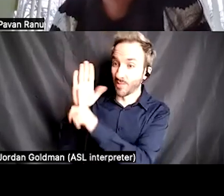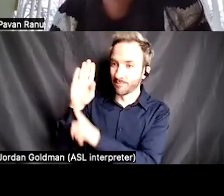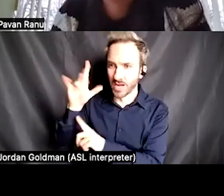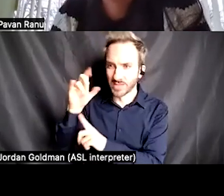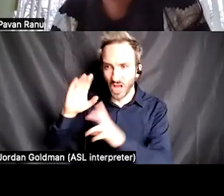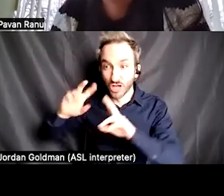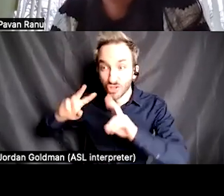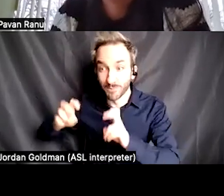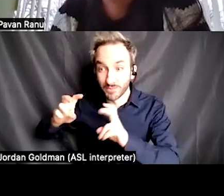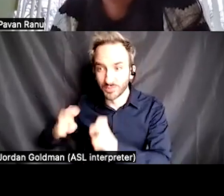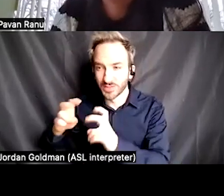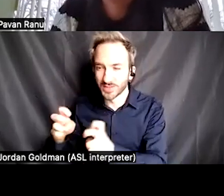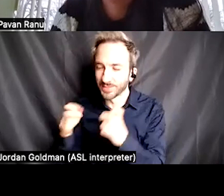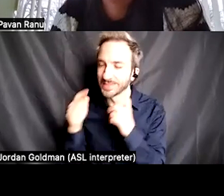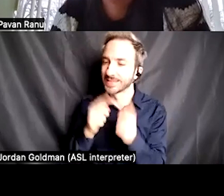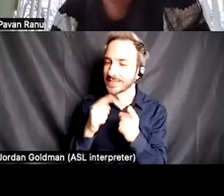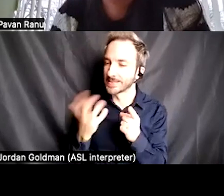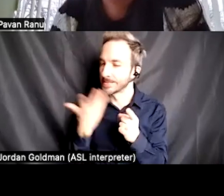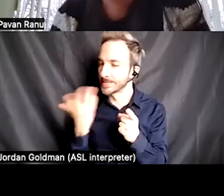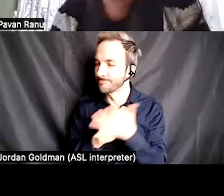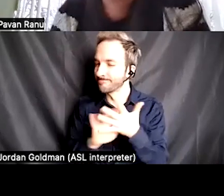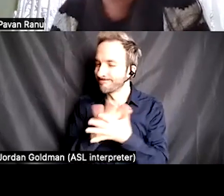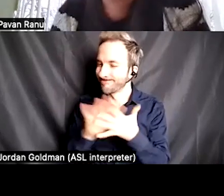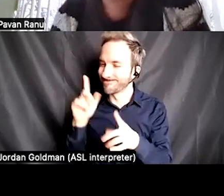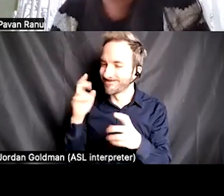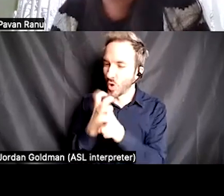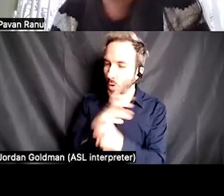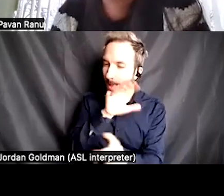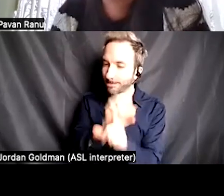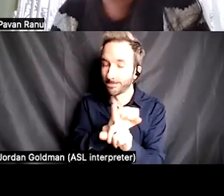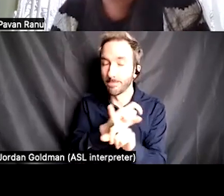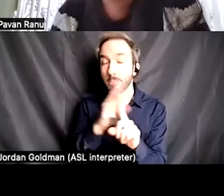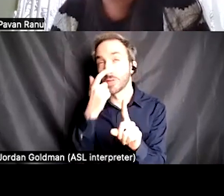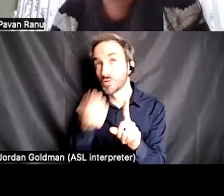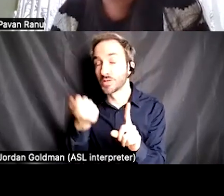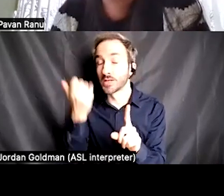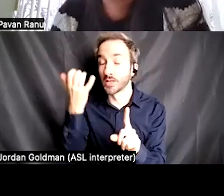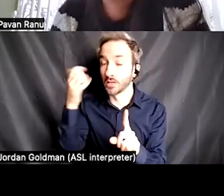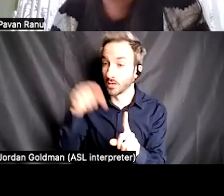What would be interesting is kind of looking at whether there's a lot of appetite for books,